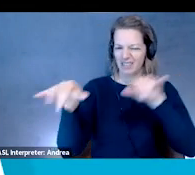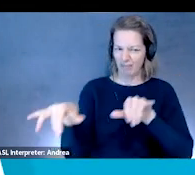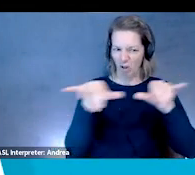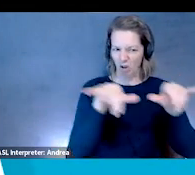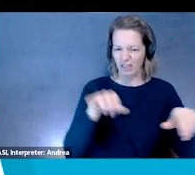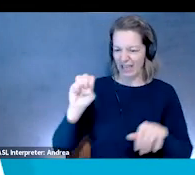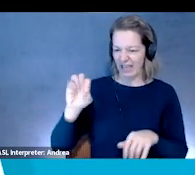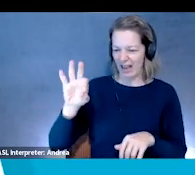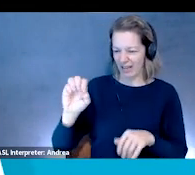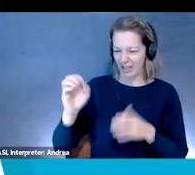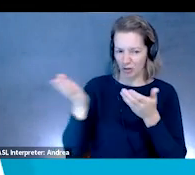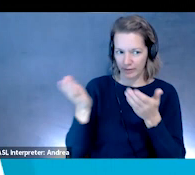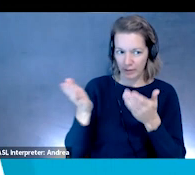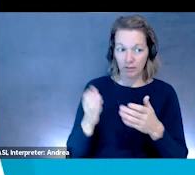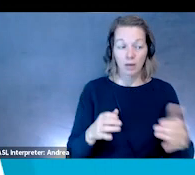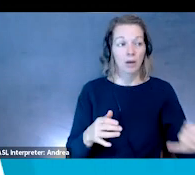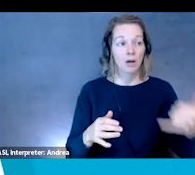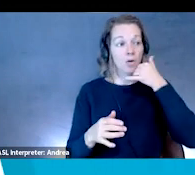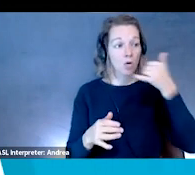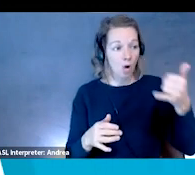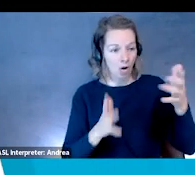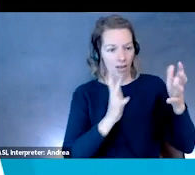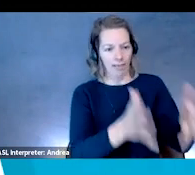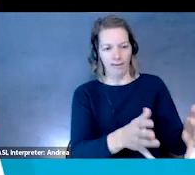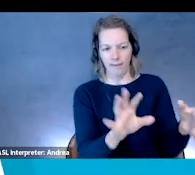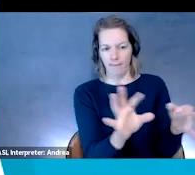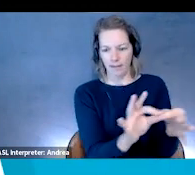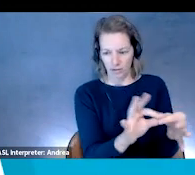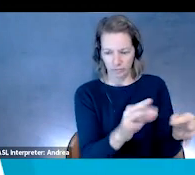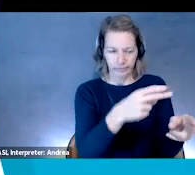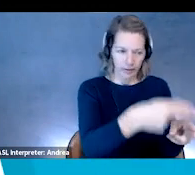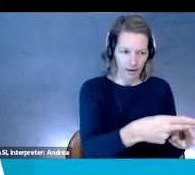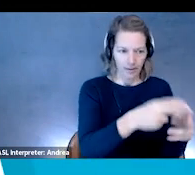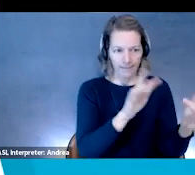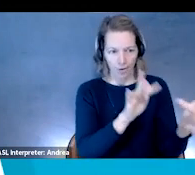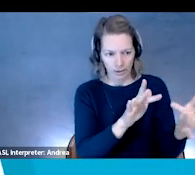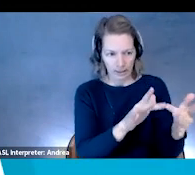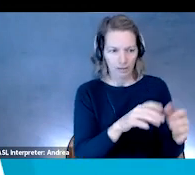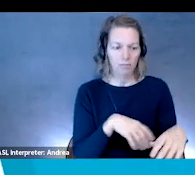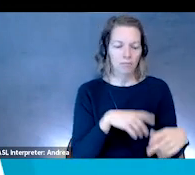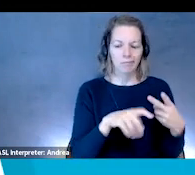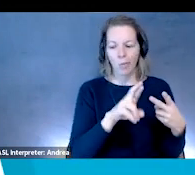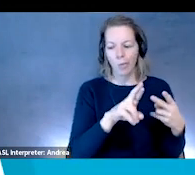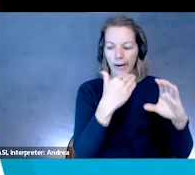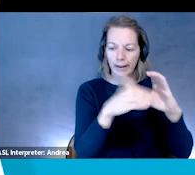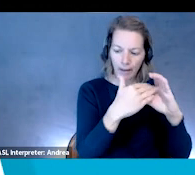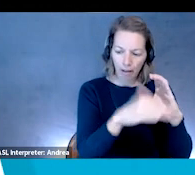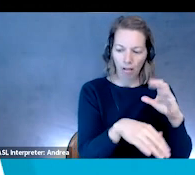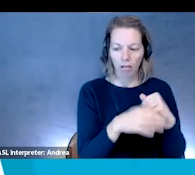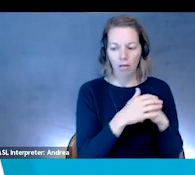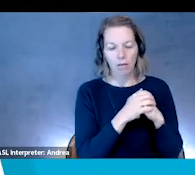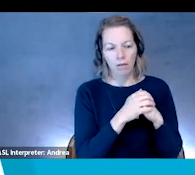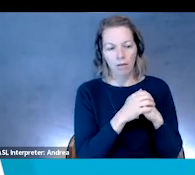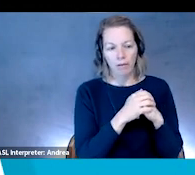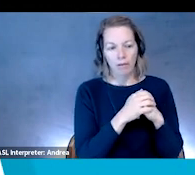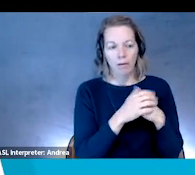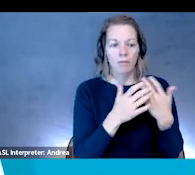PROCESS WORKS.